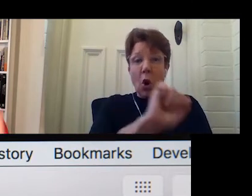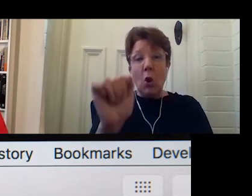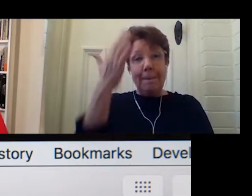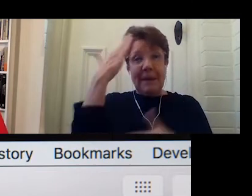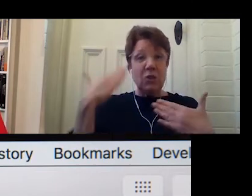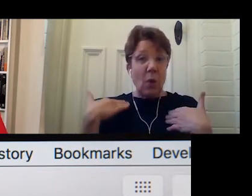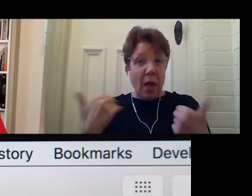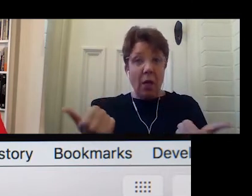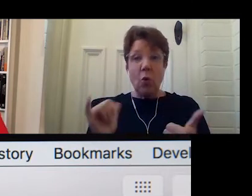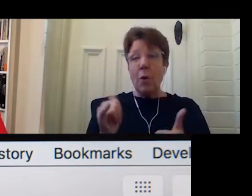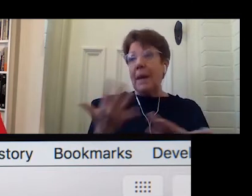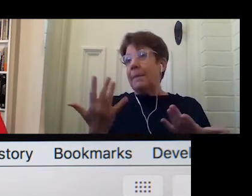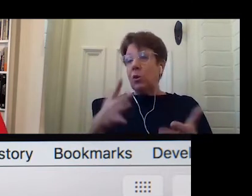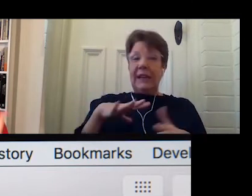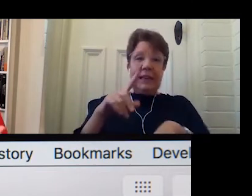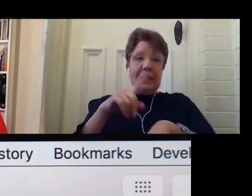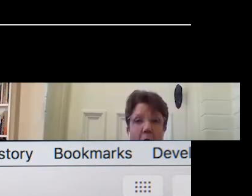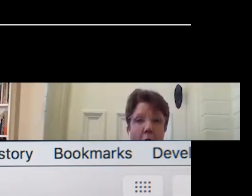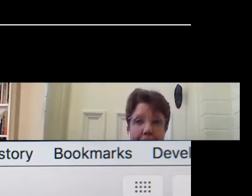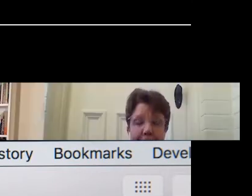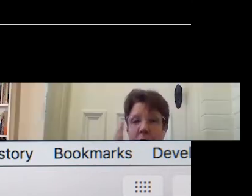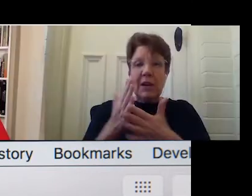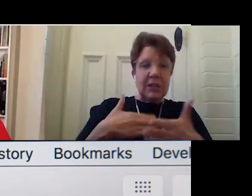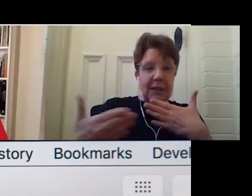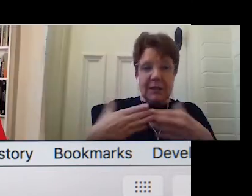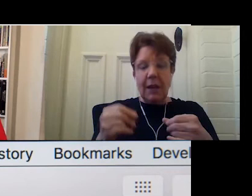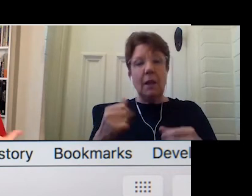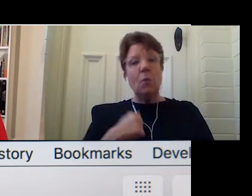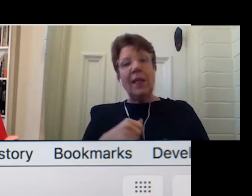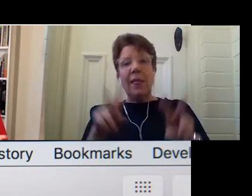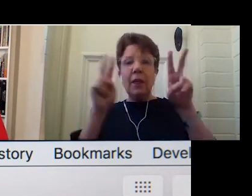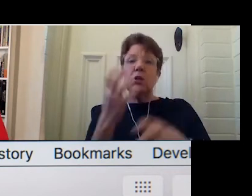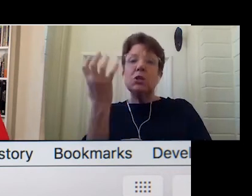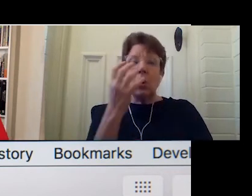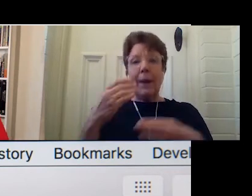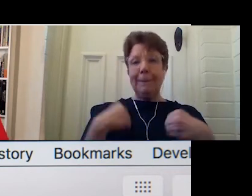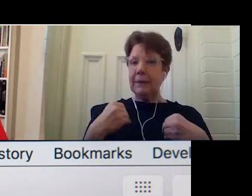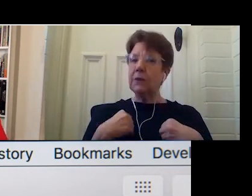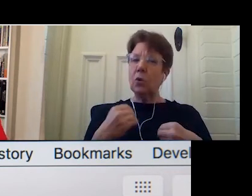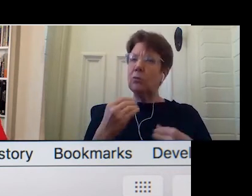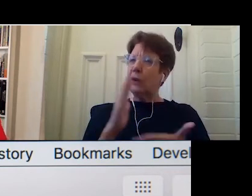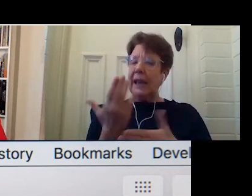you need a minute to deal with sorry business, or take that time for your